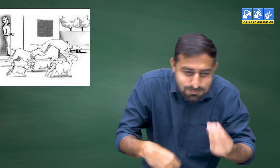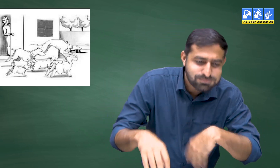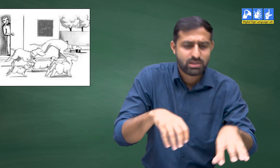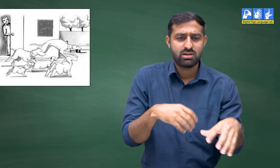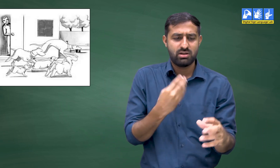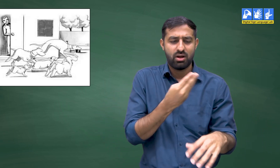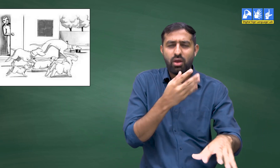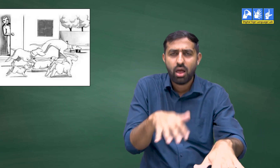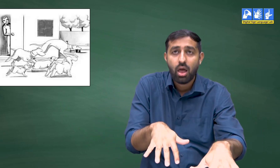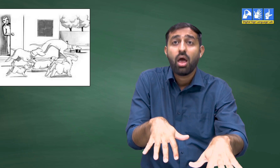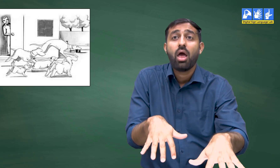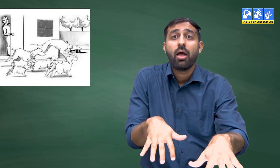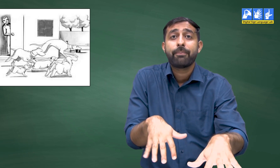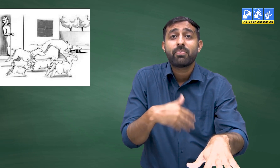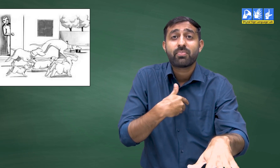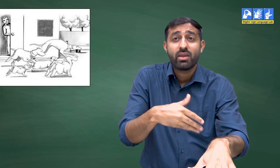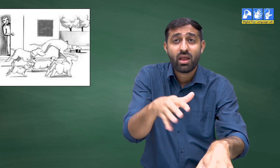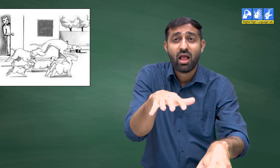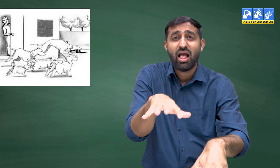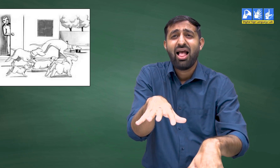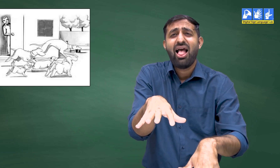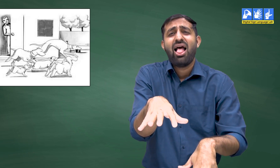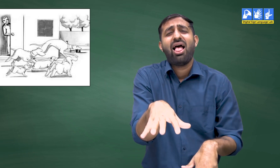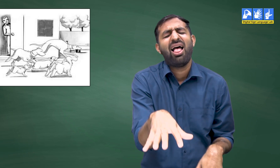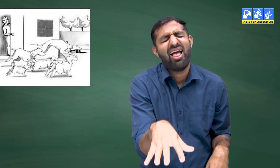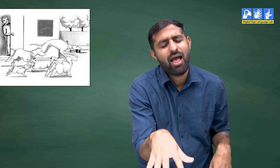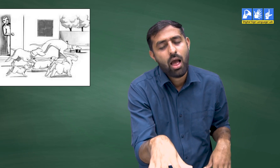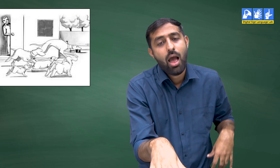all of them ran towards their bowl. Tricki however was unable to move.